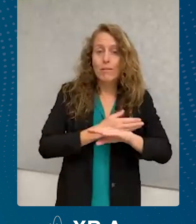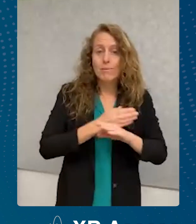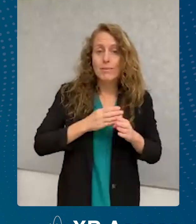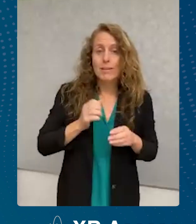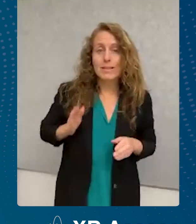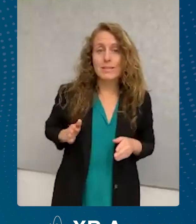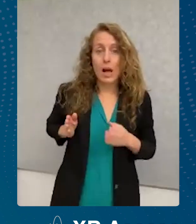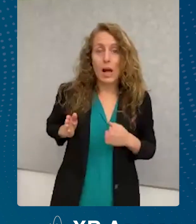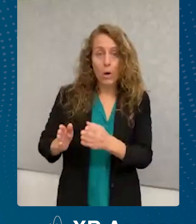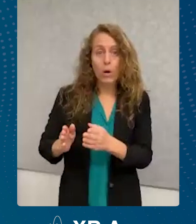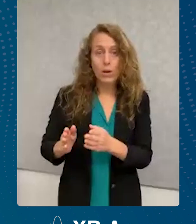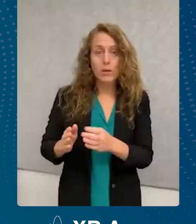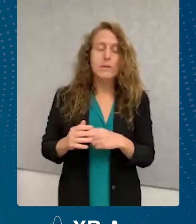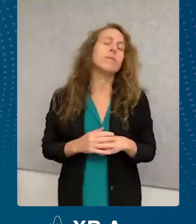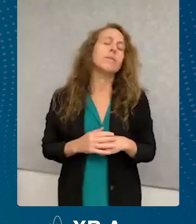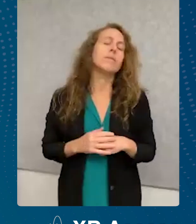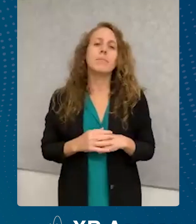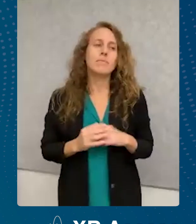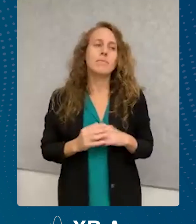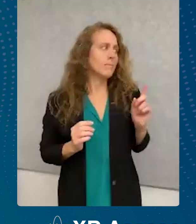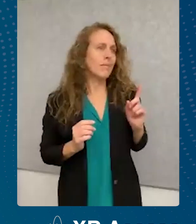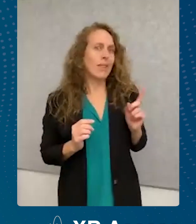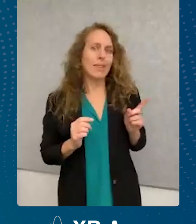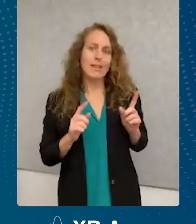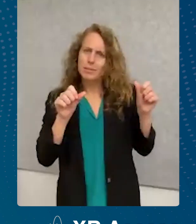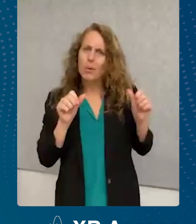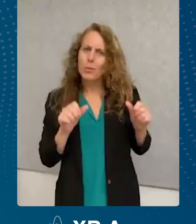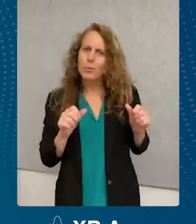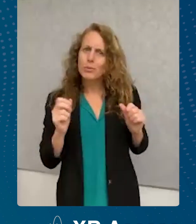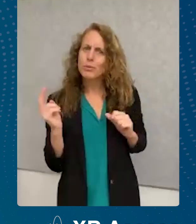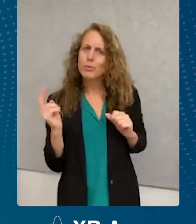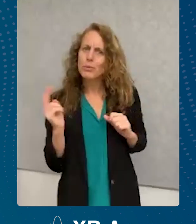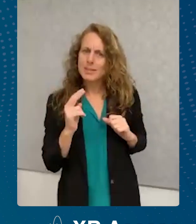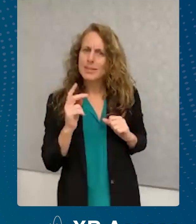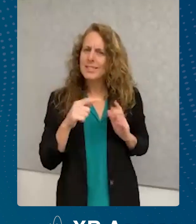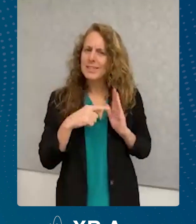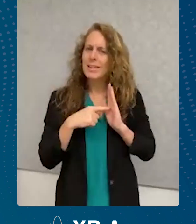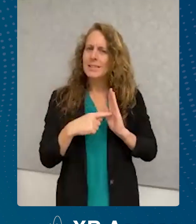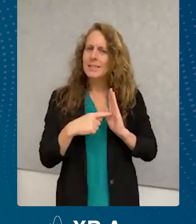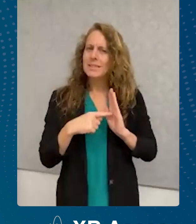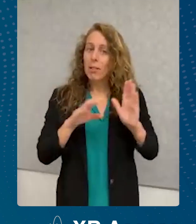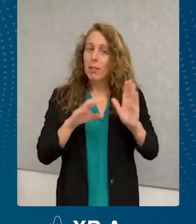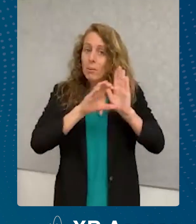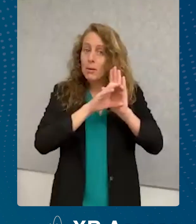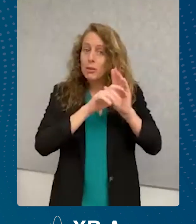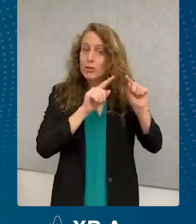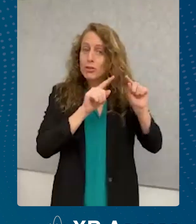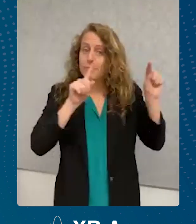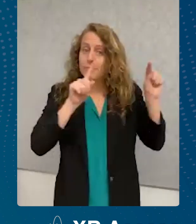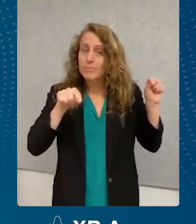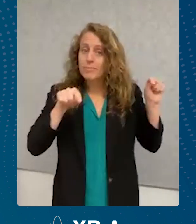This is an example of a set of images,